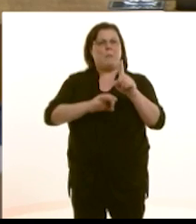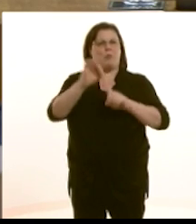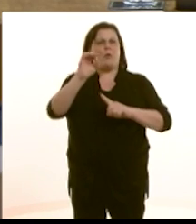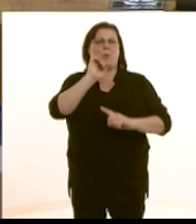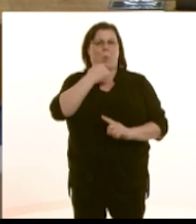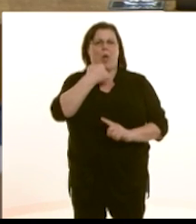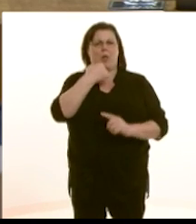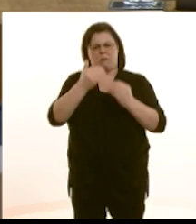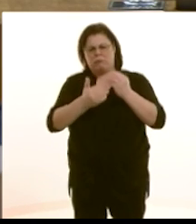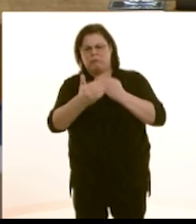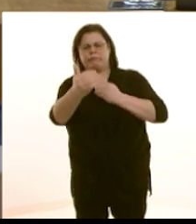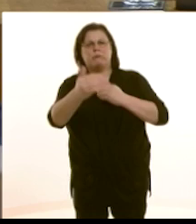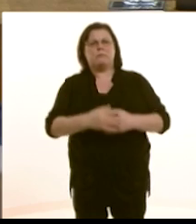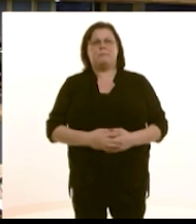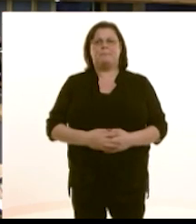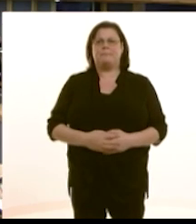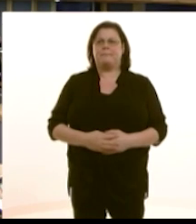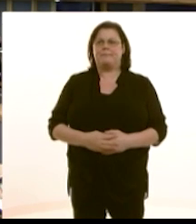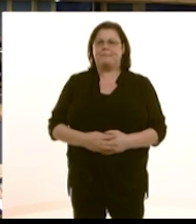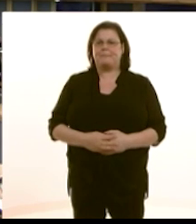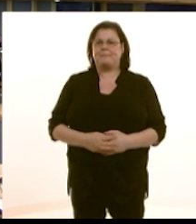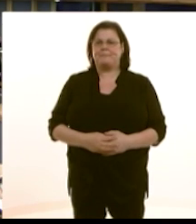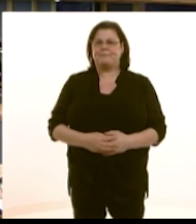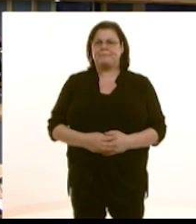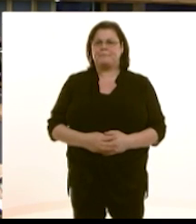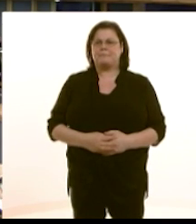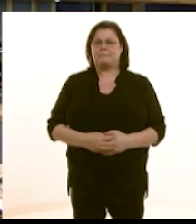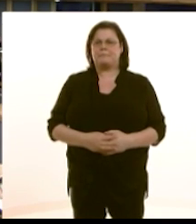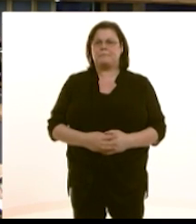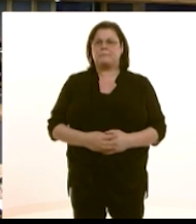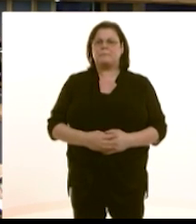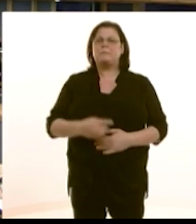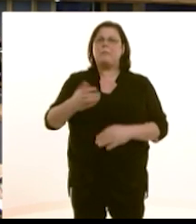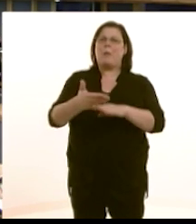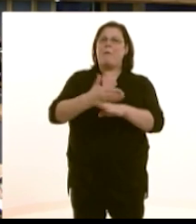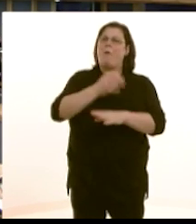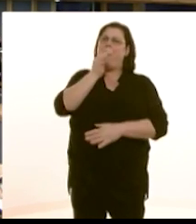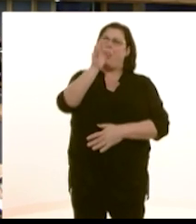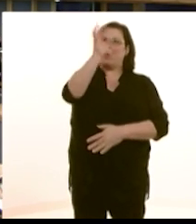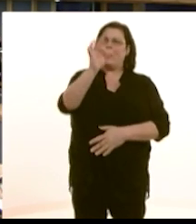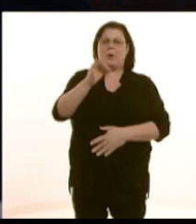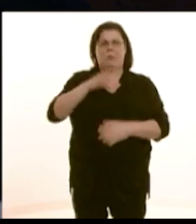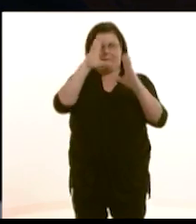William Powell: Before proceeding to my question, I draw Membersí attention to my register